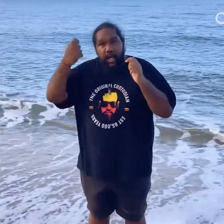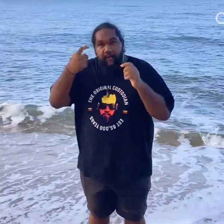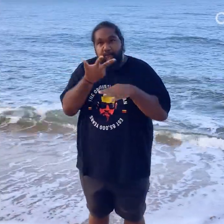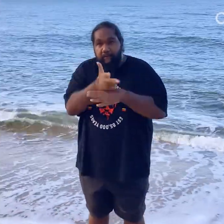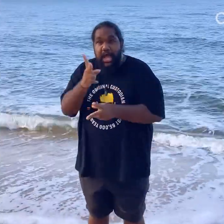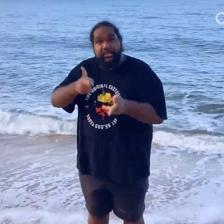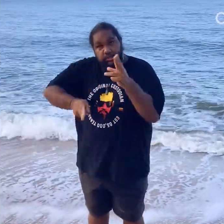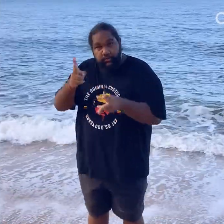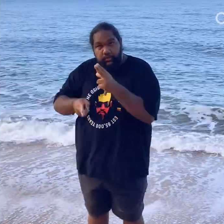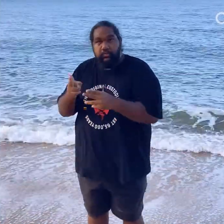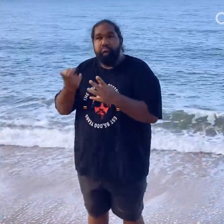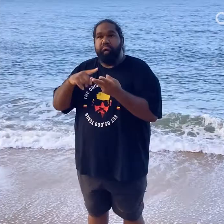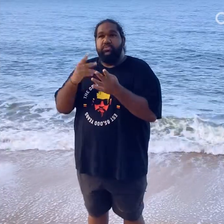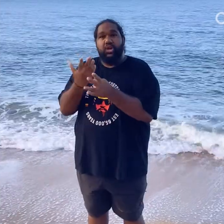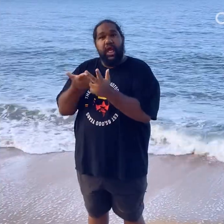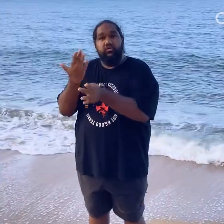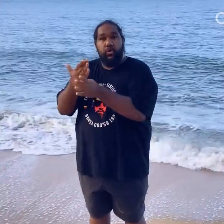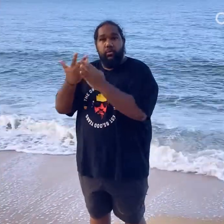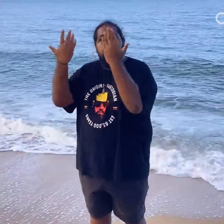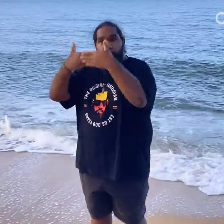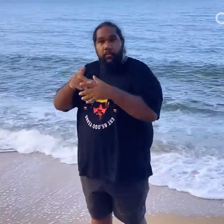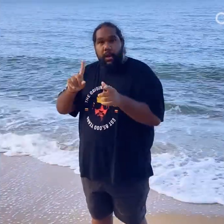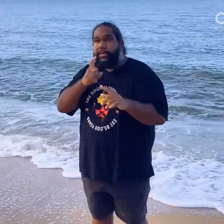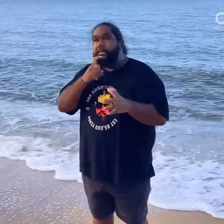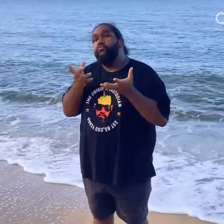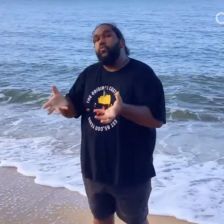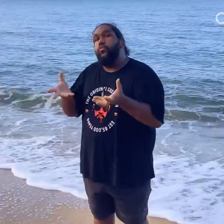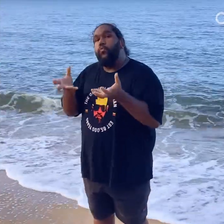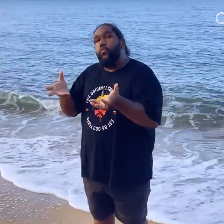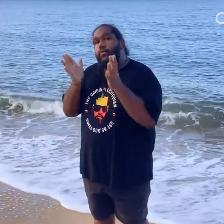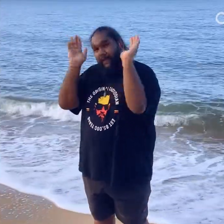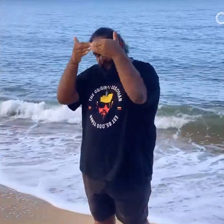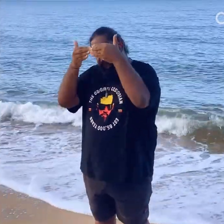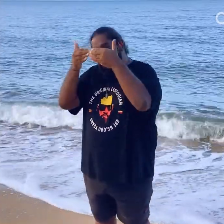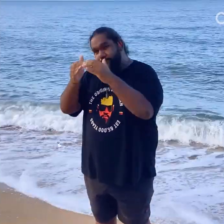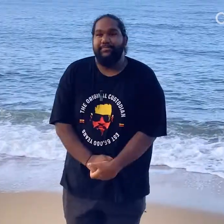and film editing. At night, I work as a chef.